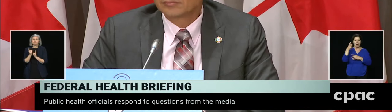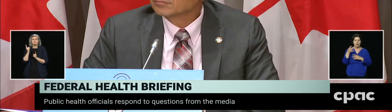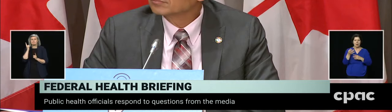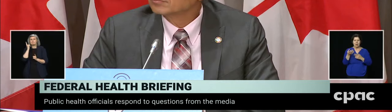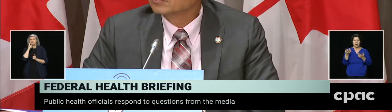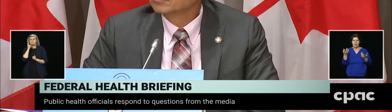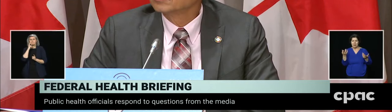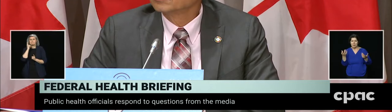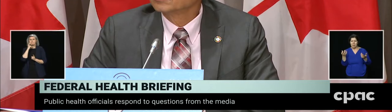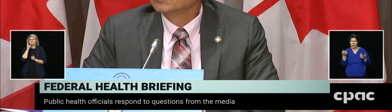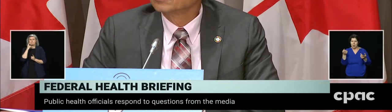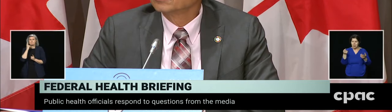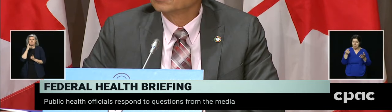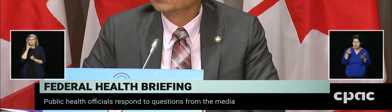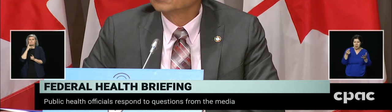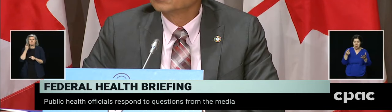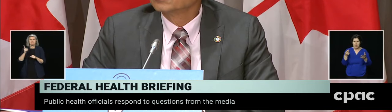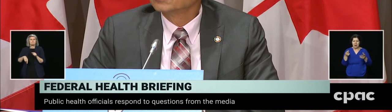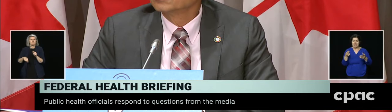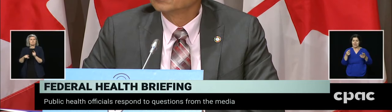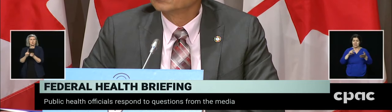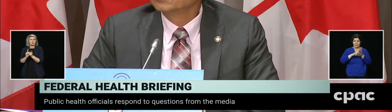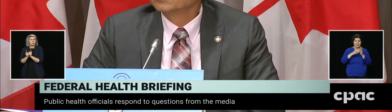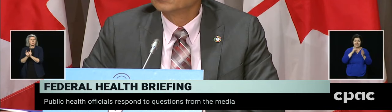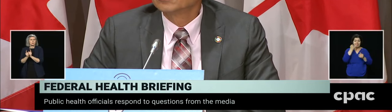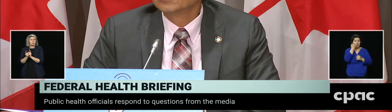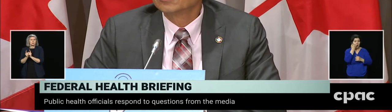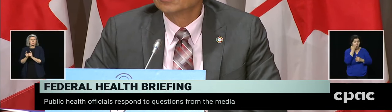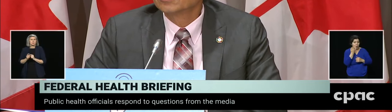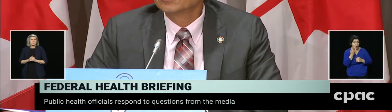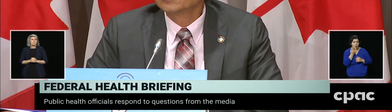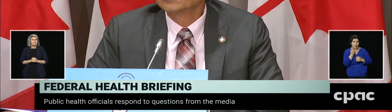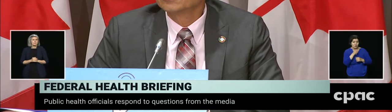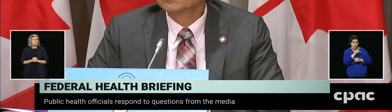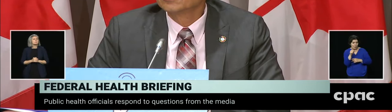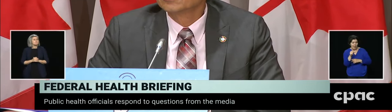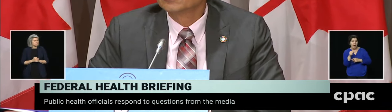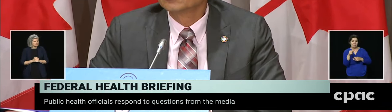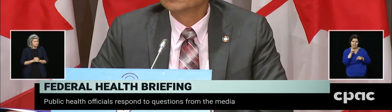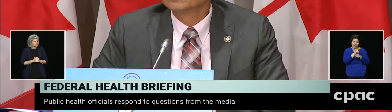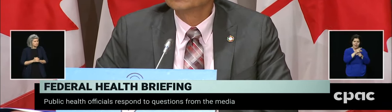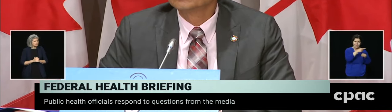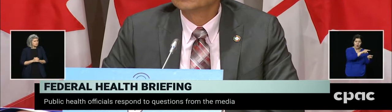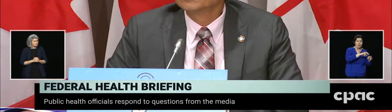ALLOW FOR ACCURATE